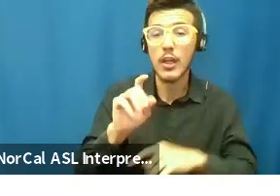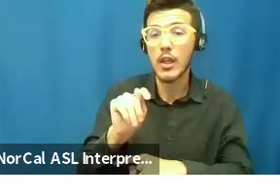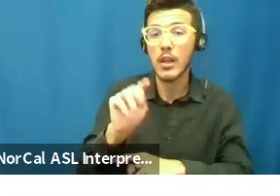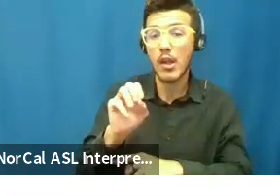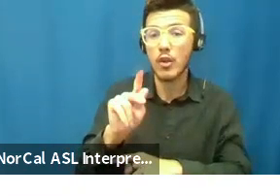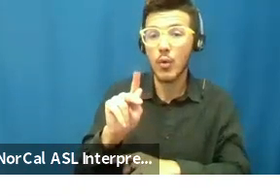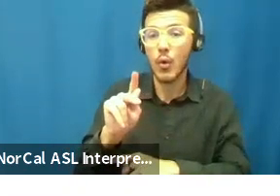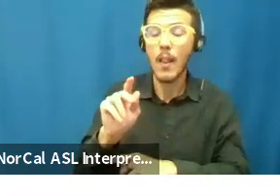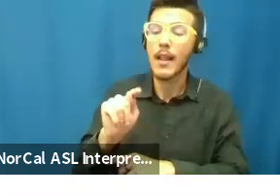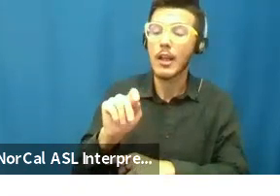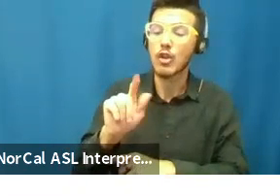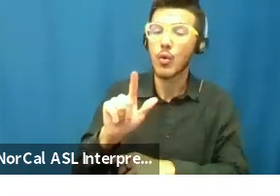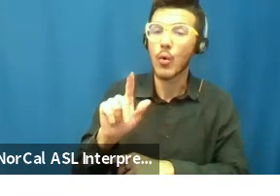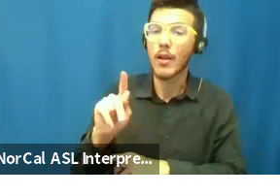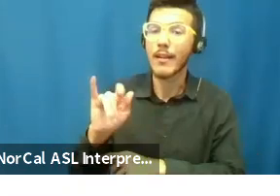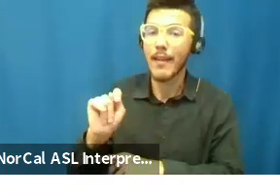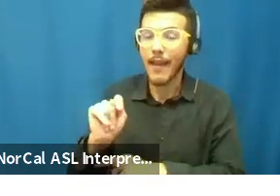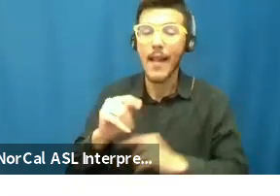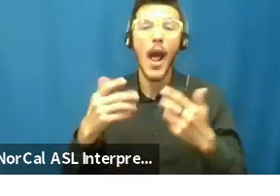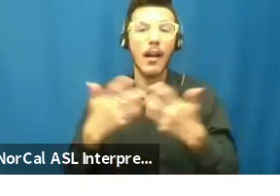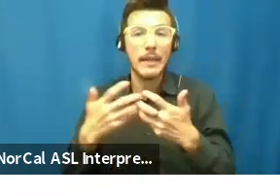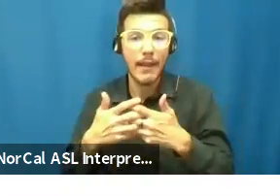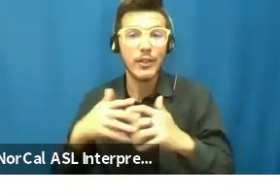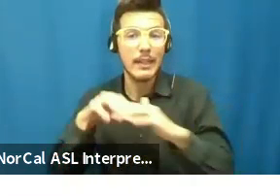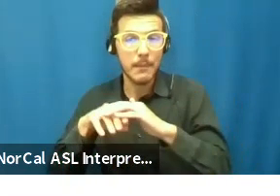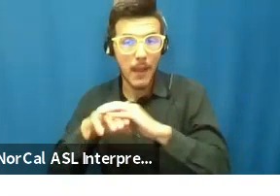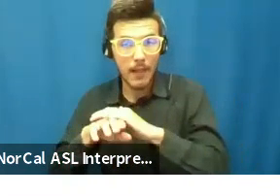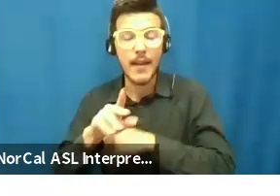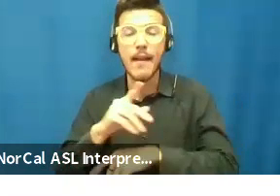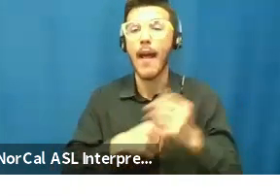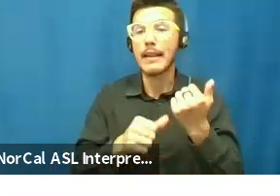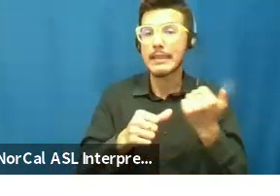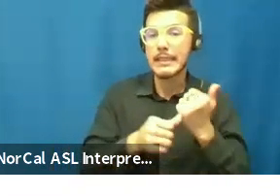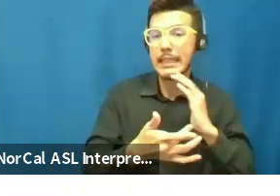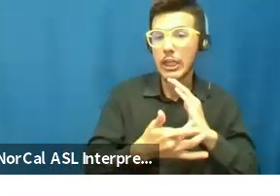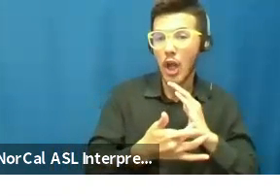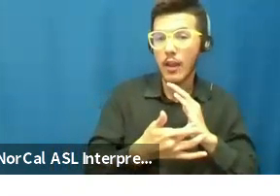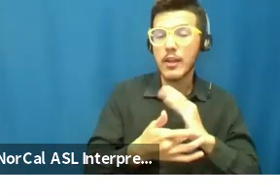of disability status and accommodations, assistive technology resources for patients who are blind or